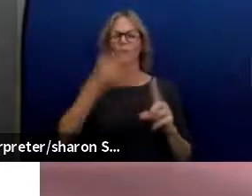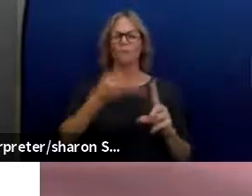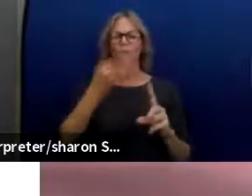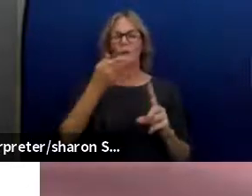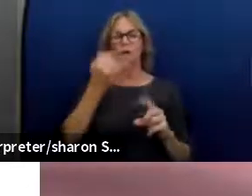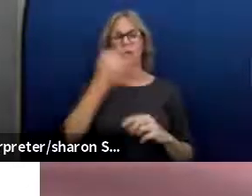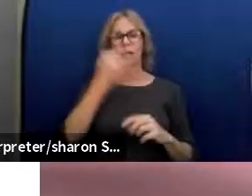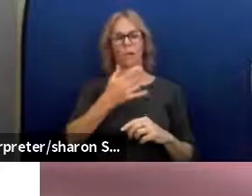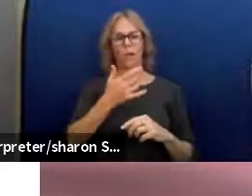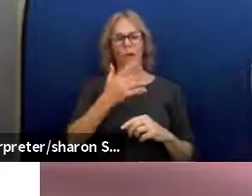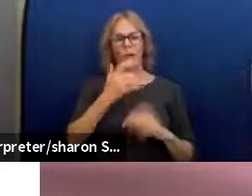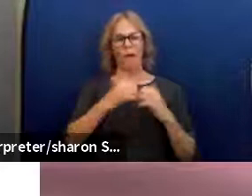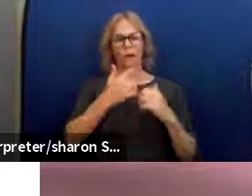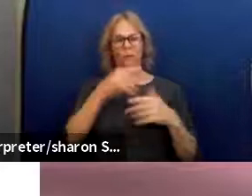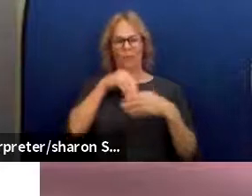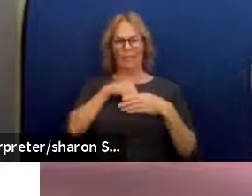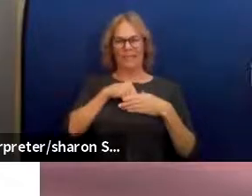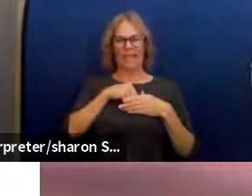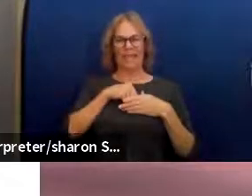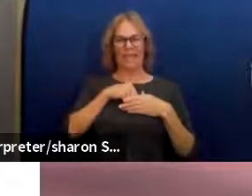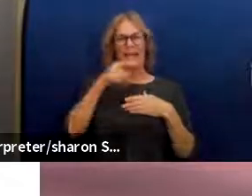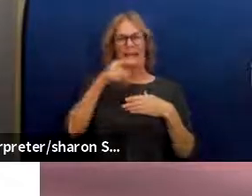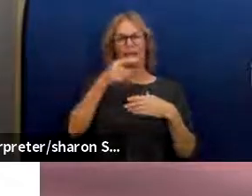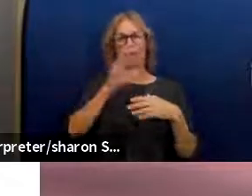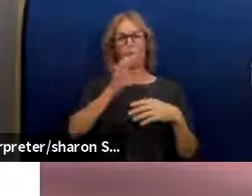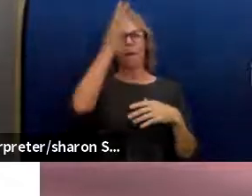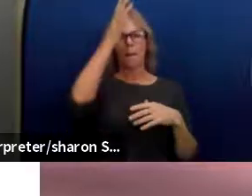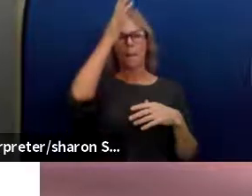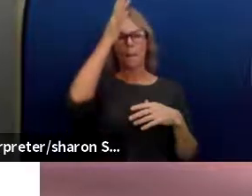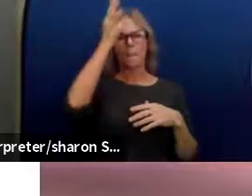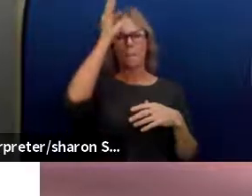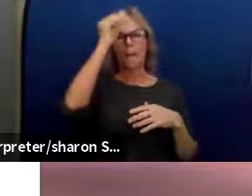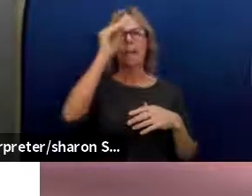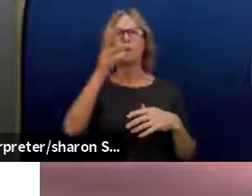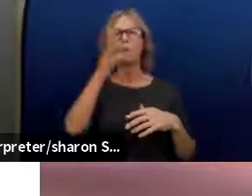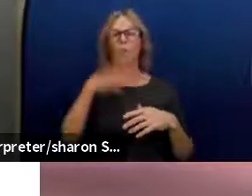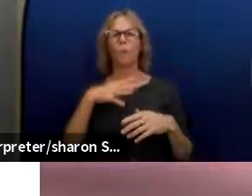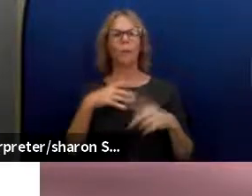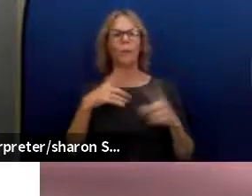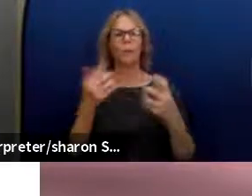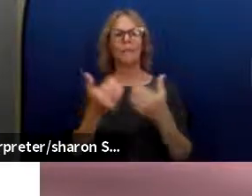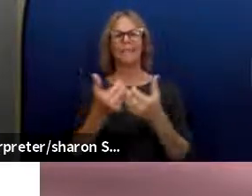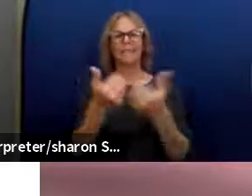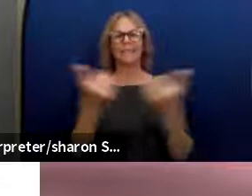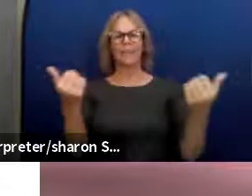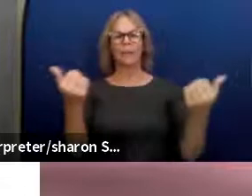you are a man or you feel inside that you are a woman, this is completely separate from how you feel like dressing, how you feel like